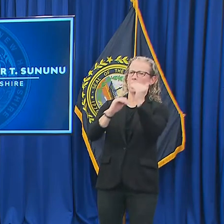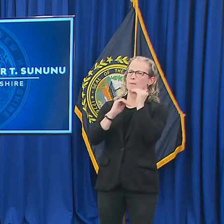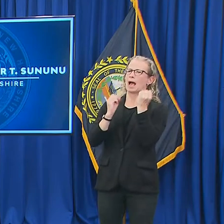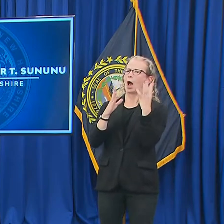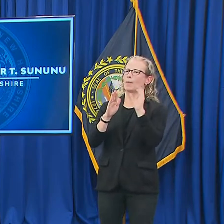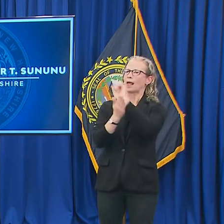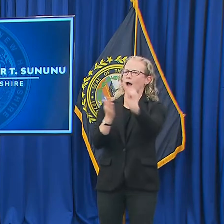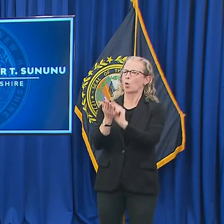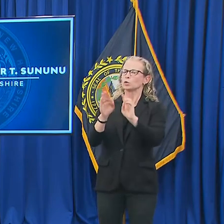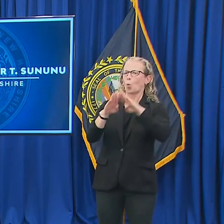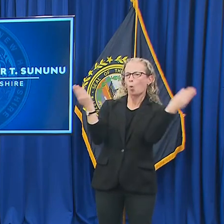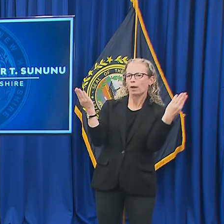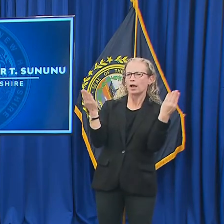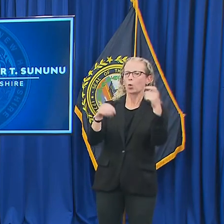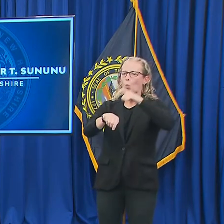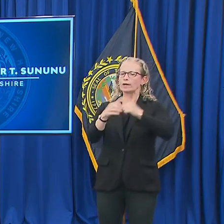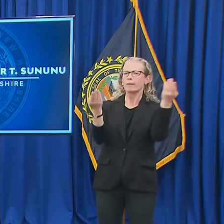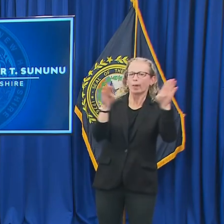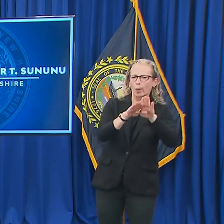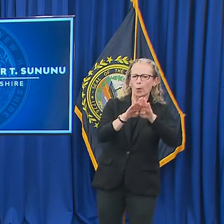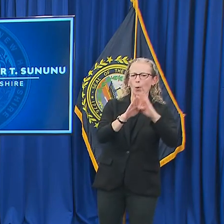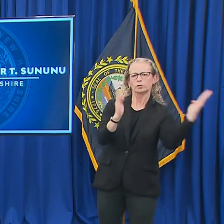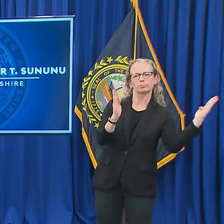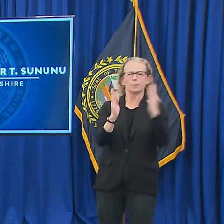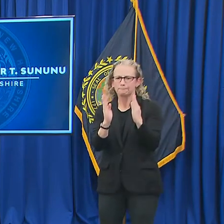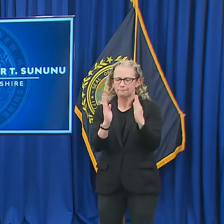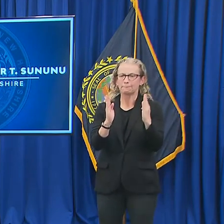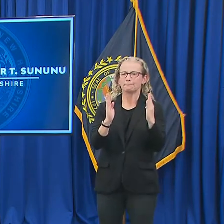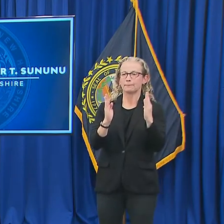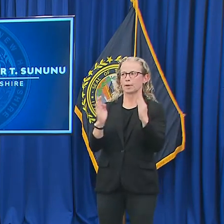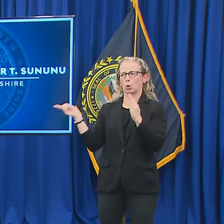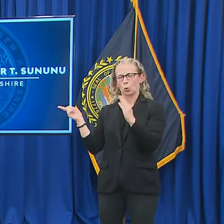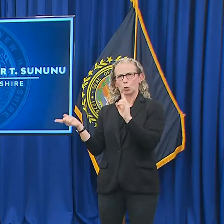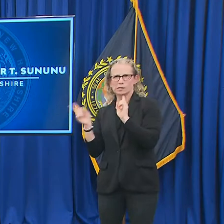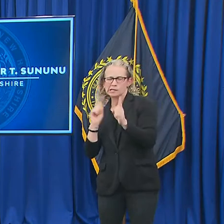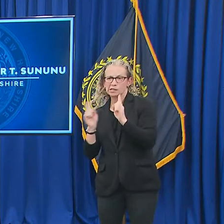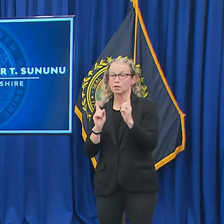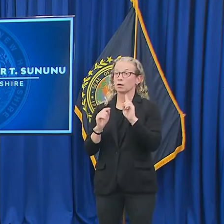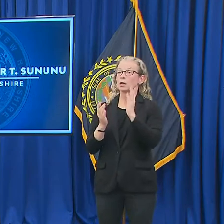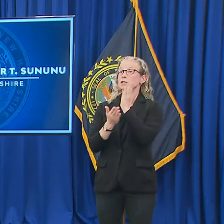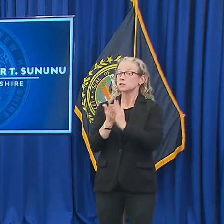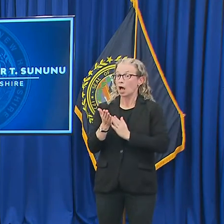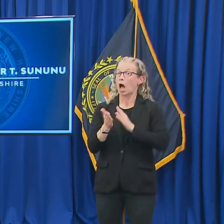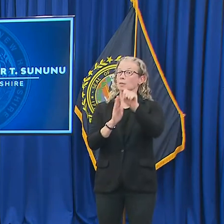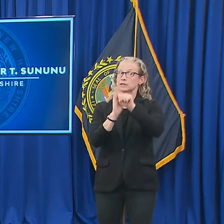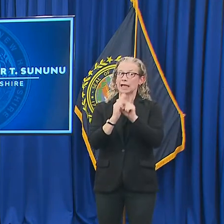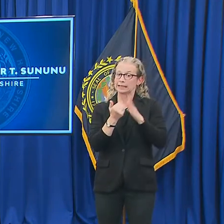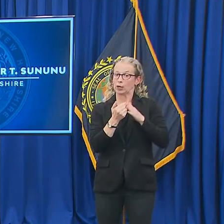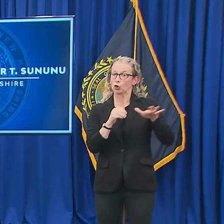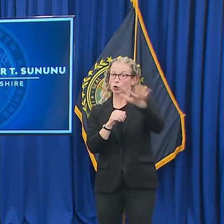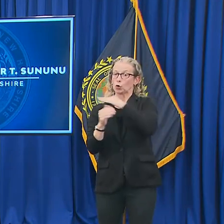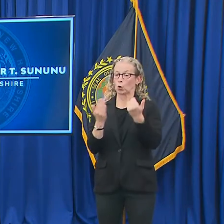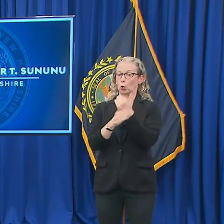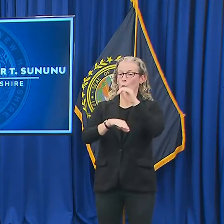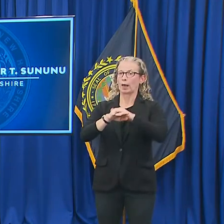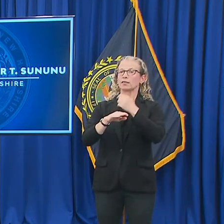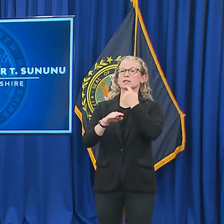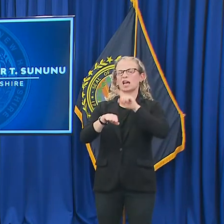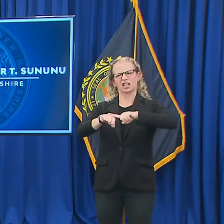are and we're dealing with. We have had a couple outbreaks in more than a couple frankly, in restaurants. And we work with them as proactively as we possibly can.